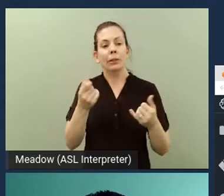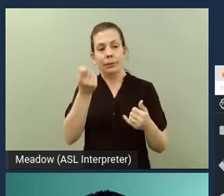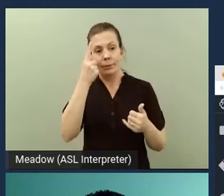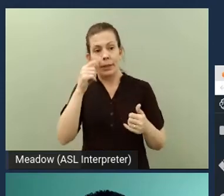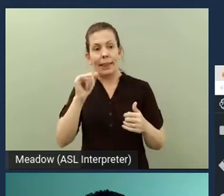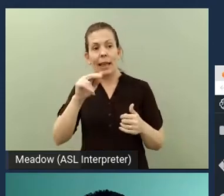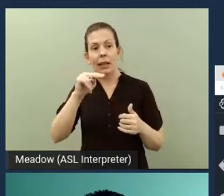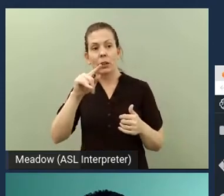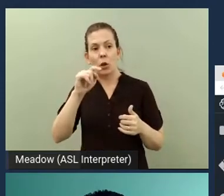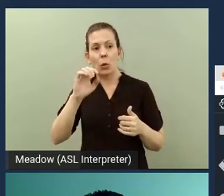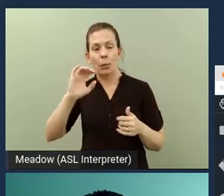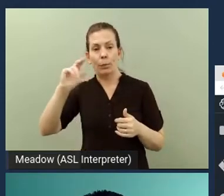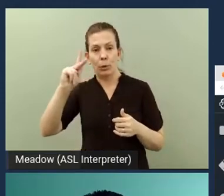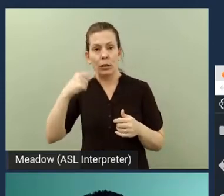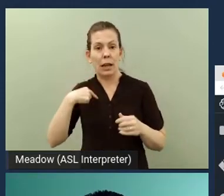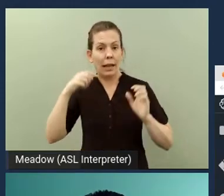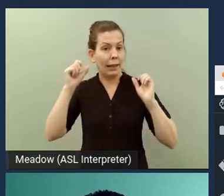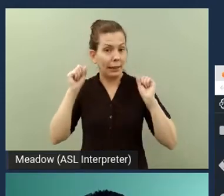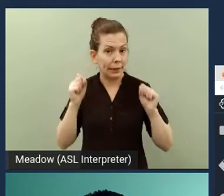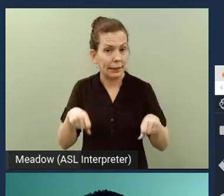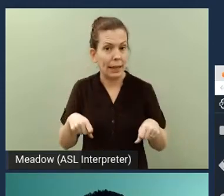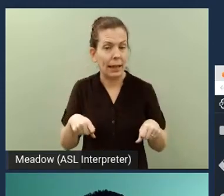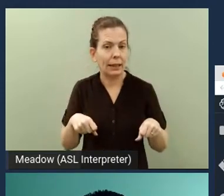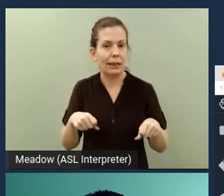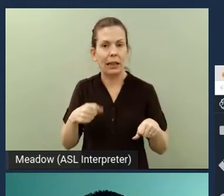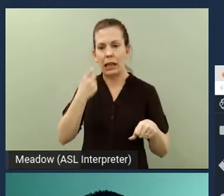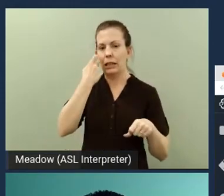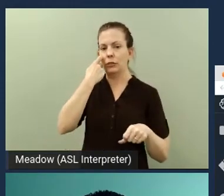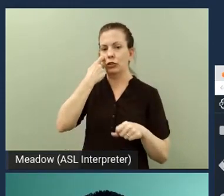I will be able to, I just trained this model,